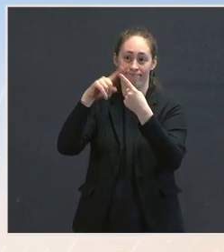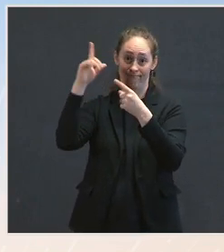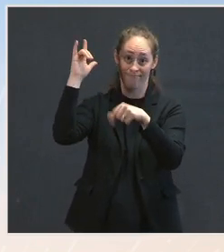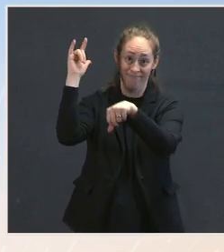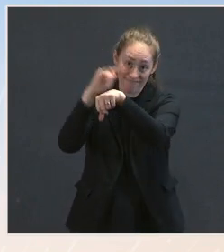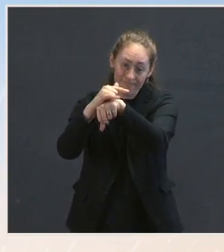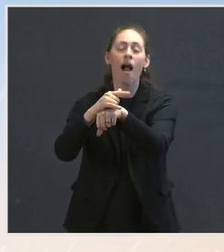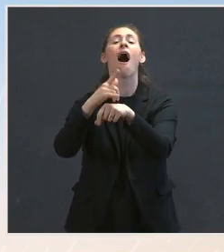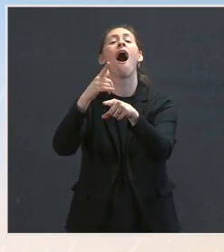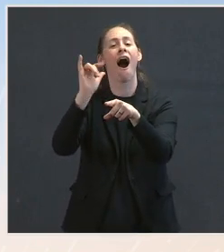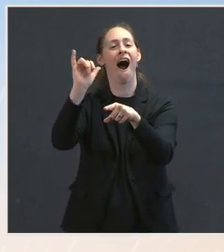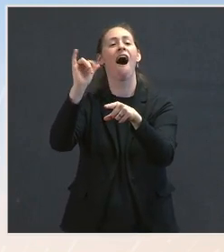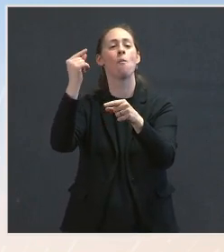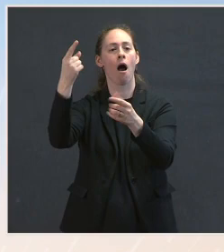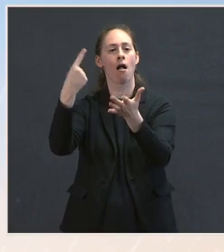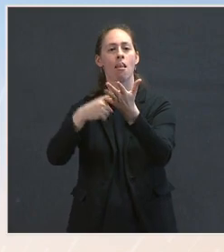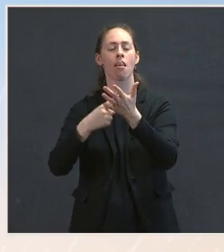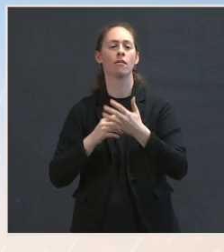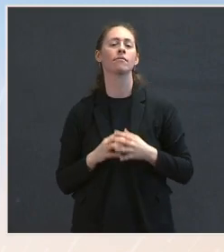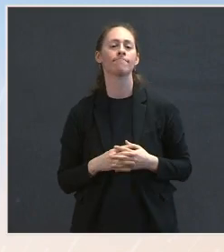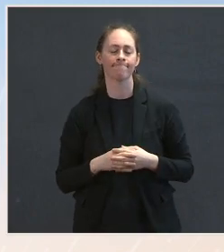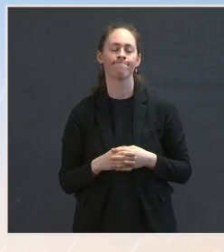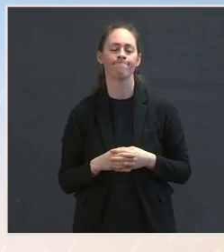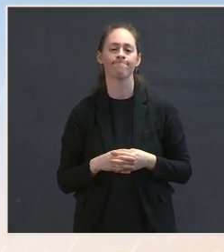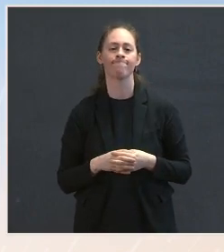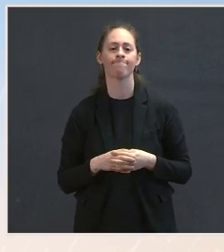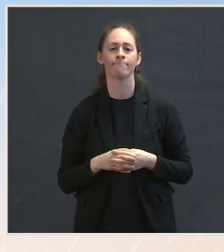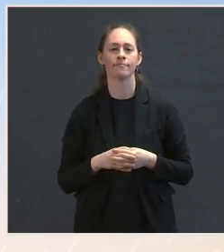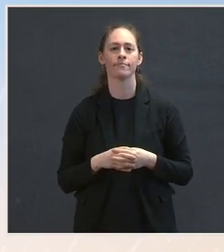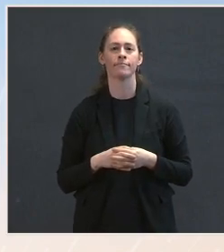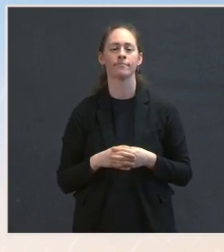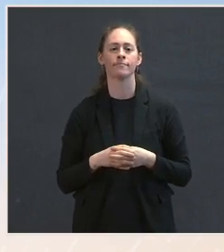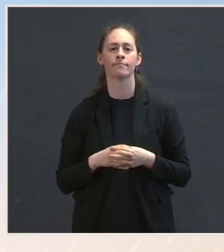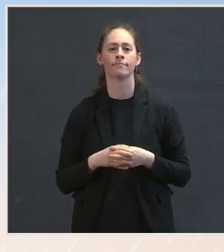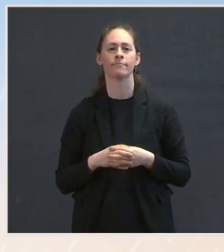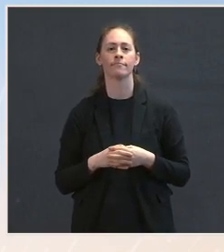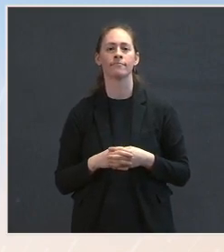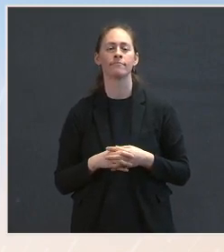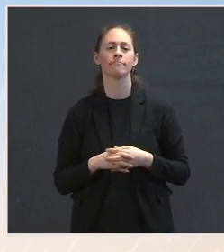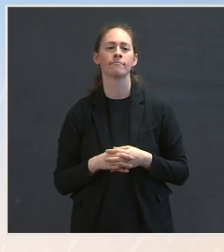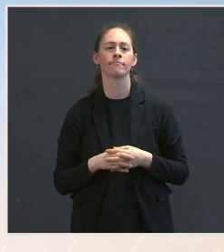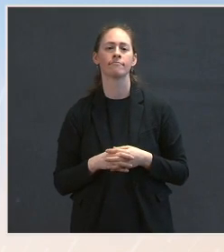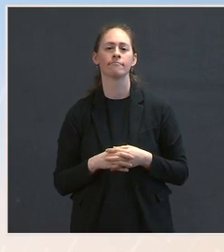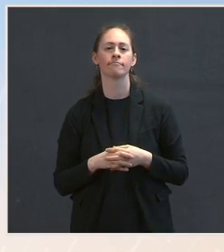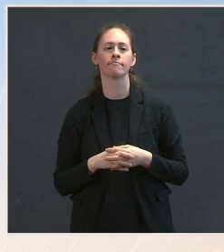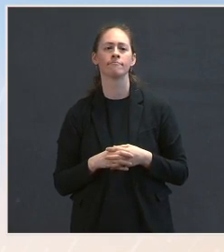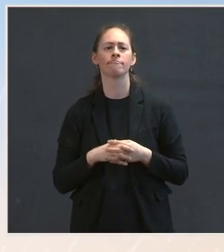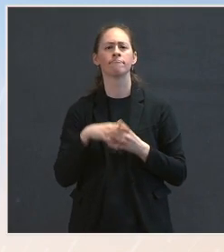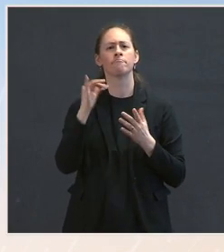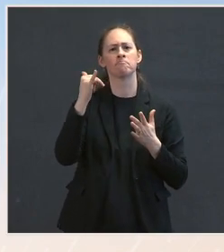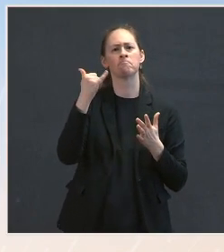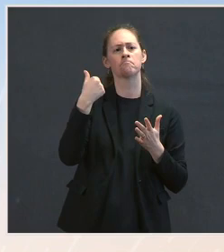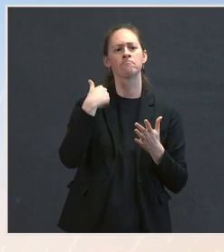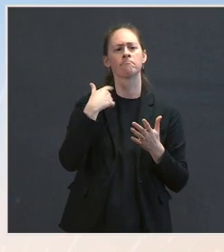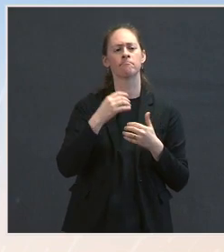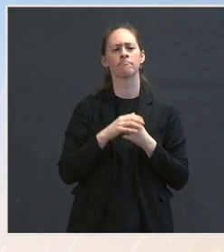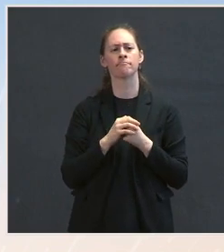the President has made equity a key part of his response. Some mixed results on that. Some states have no data --